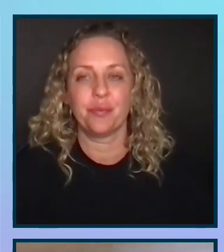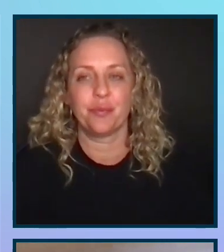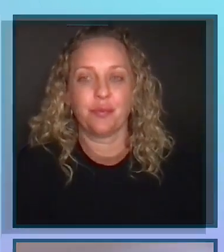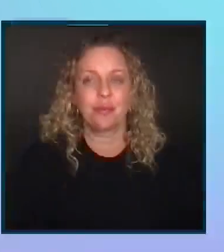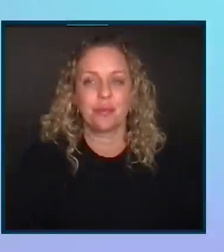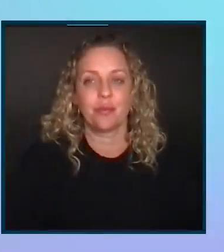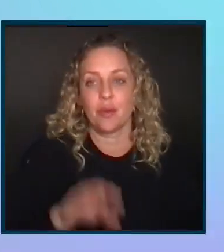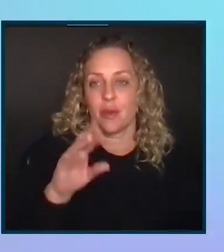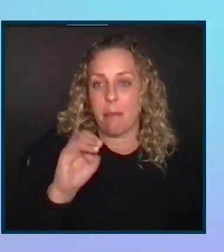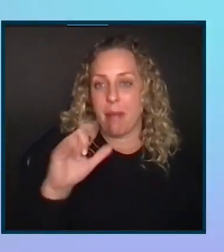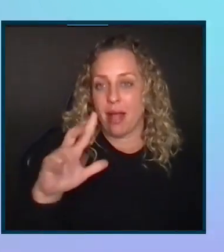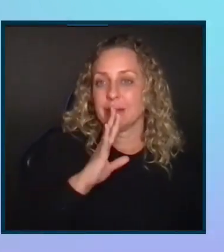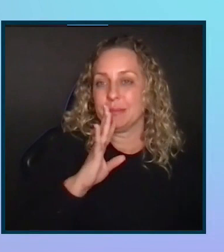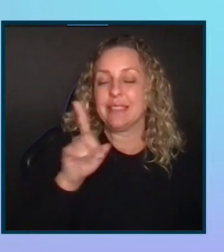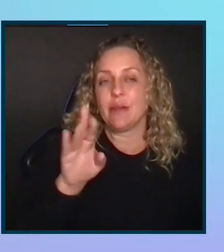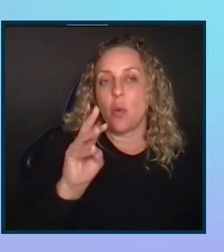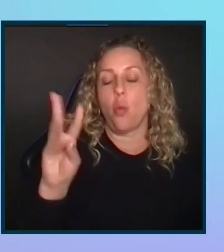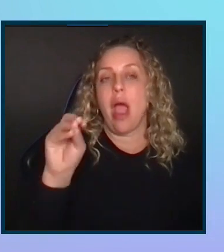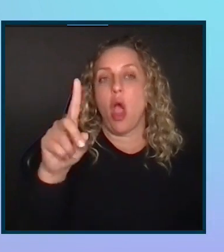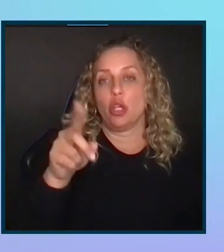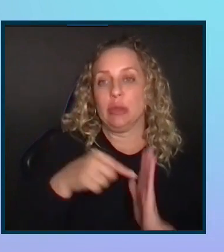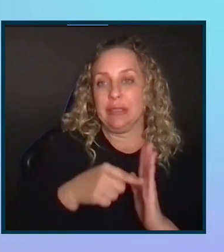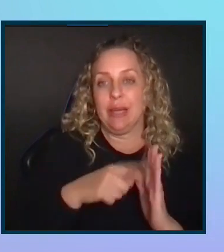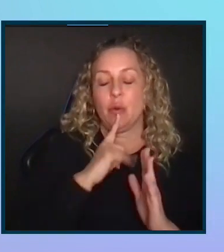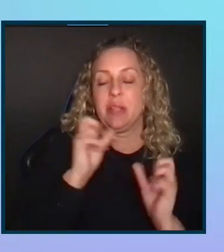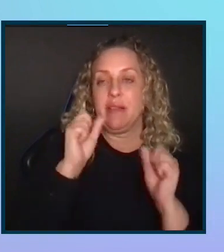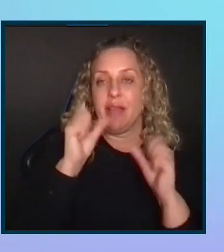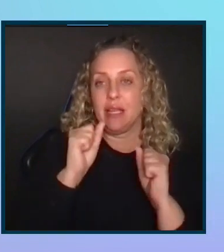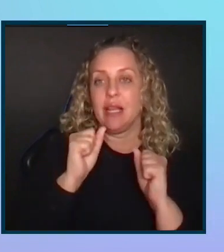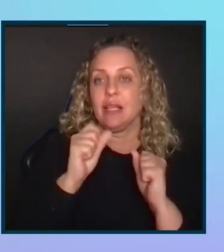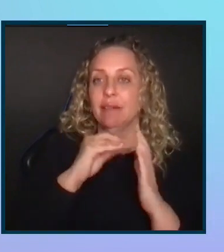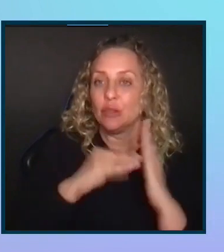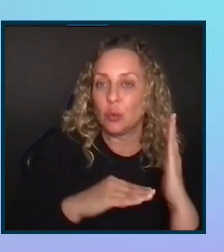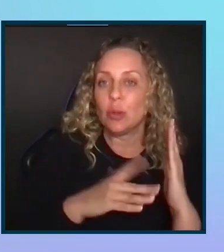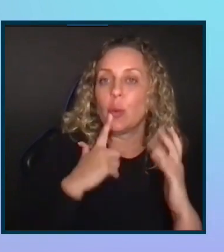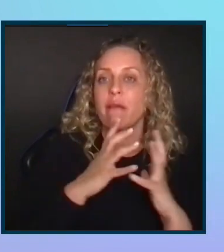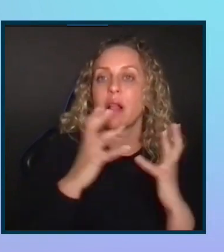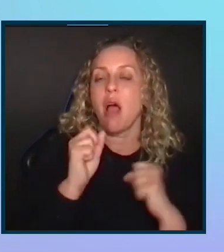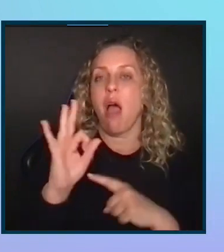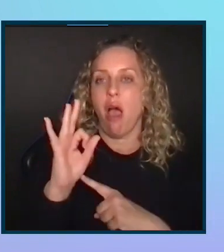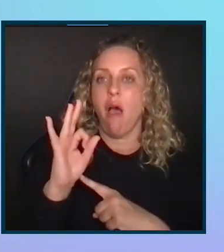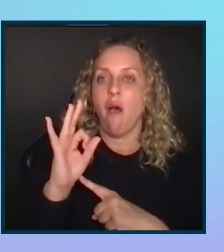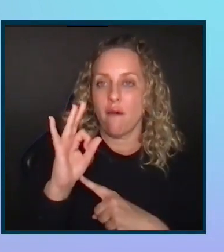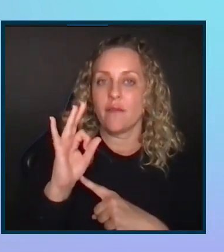Wow, John. I mean the examples that you gave were just fantastic of the students. We've got a lot of items in the chat